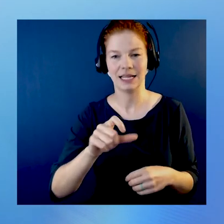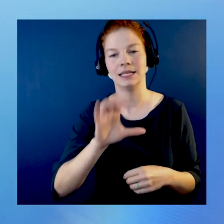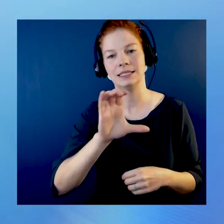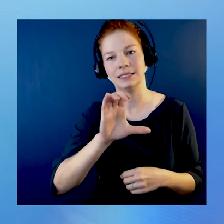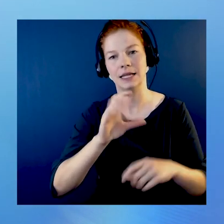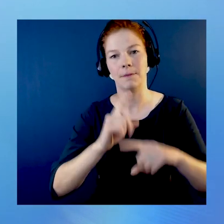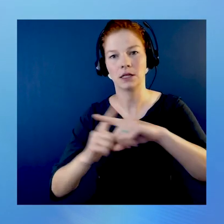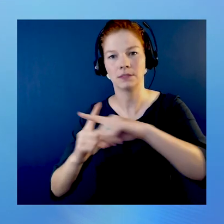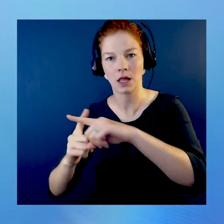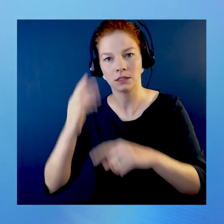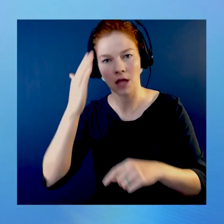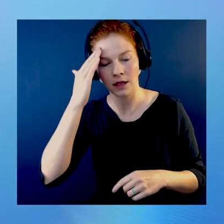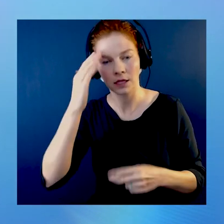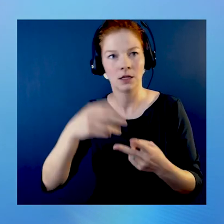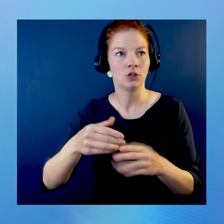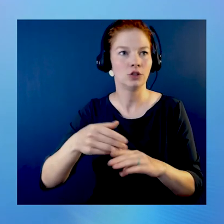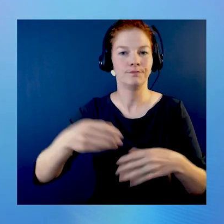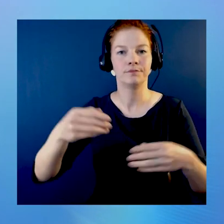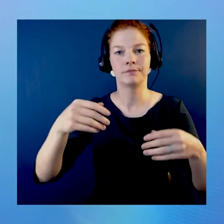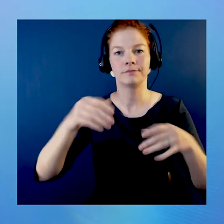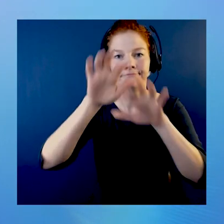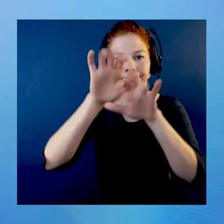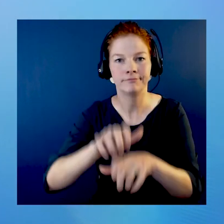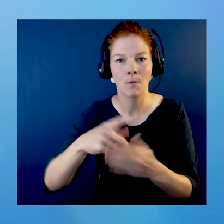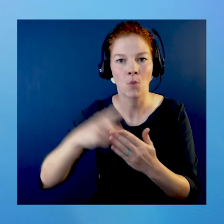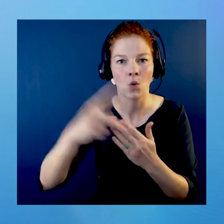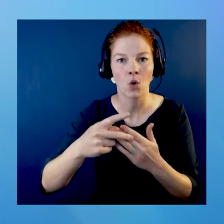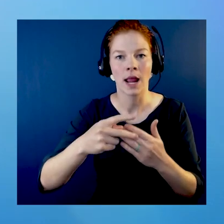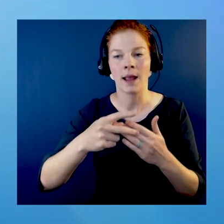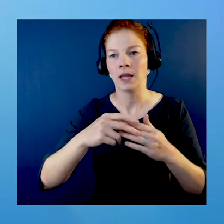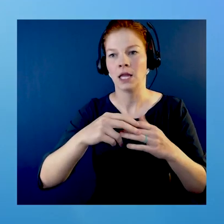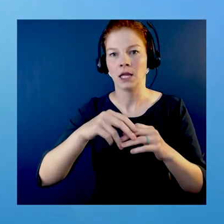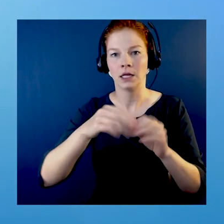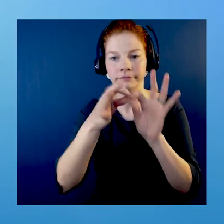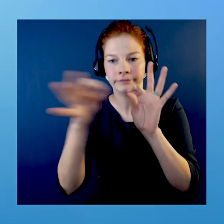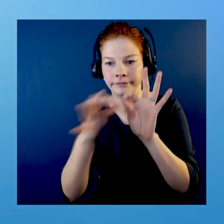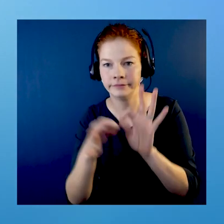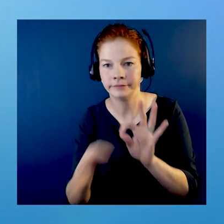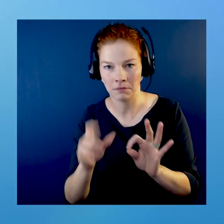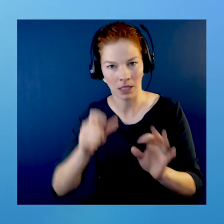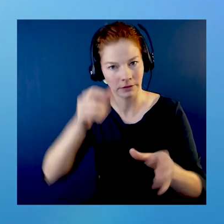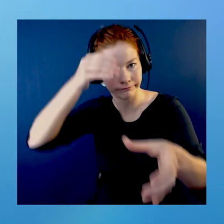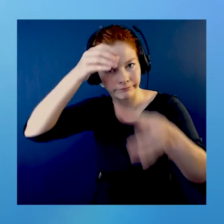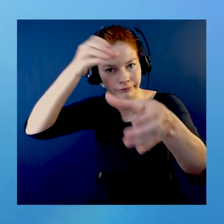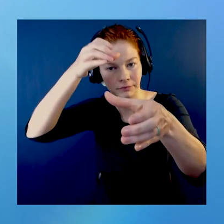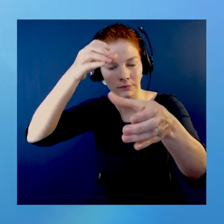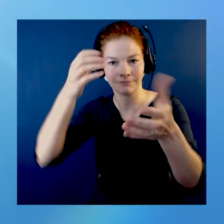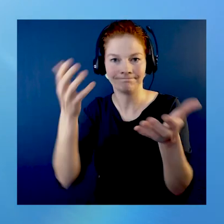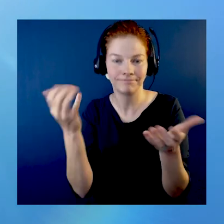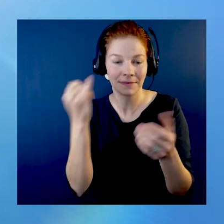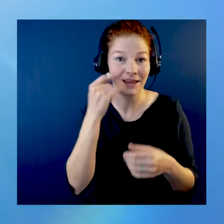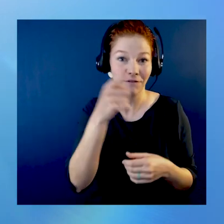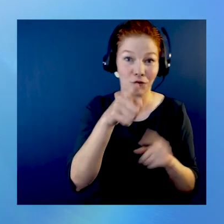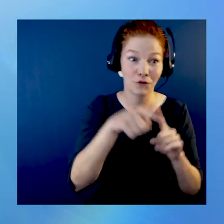or programming knowledge to get them started. If you went through the architecture engineering construction world,